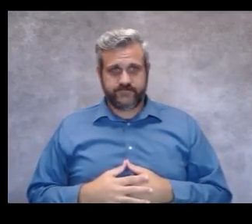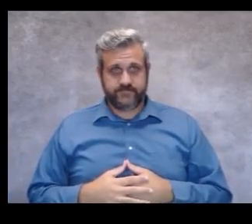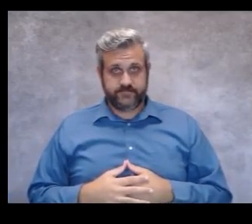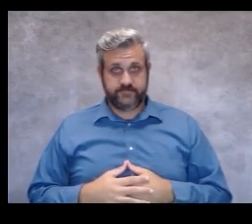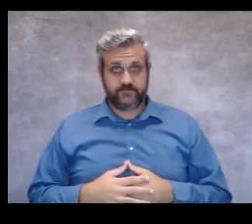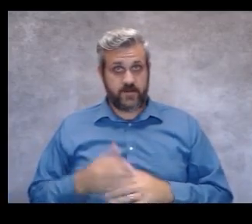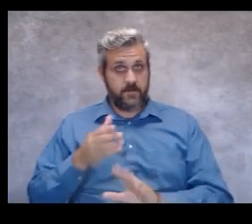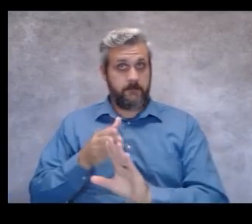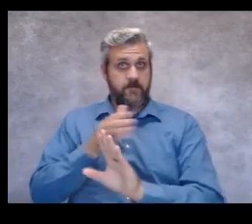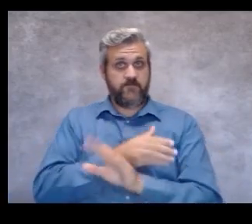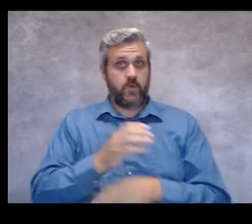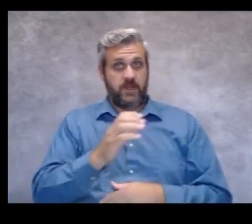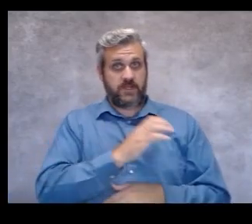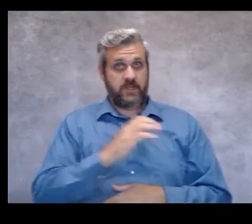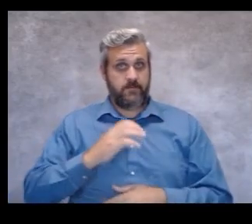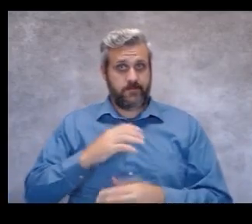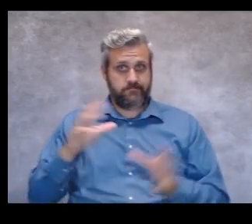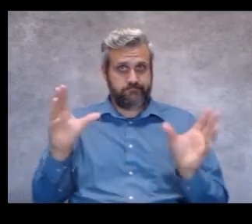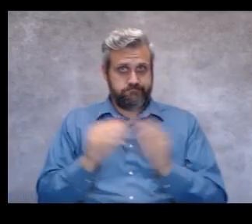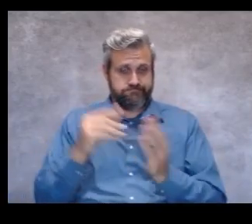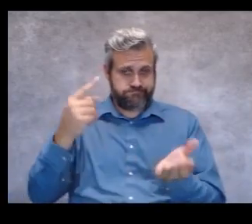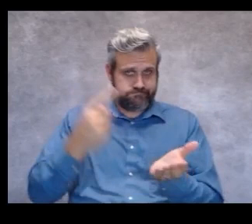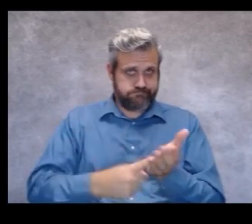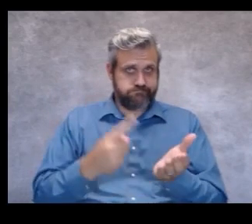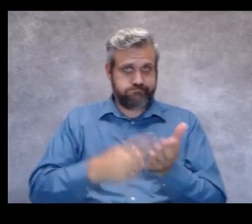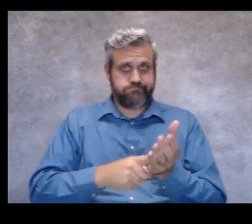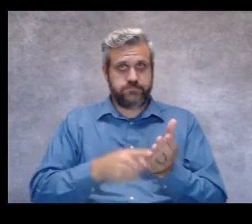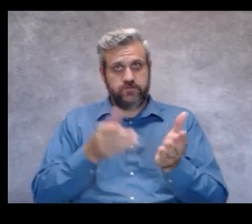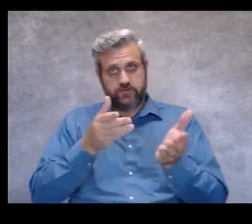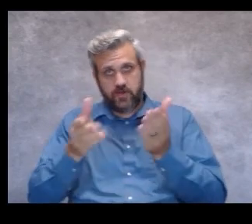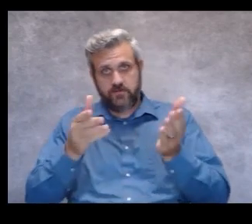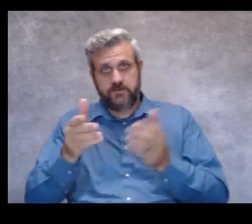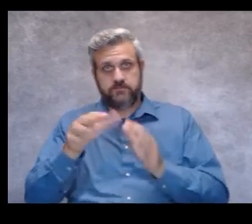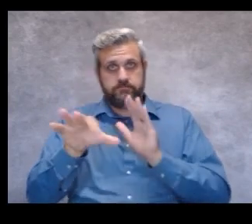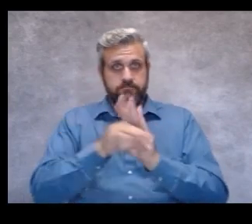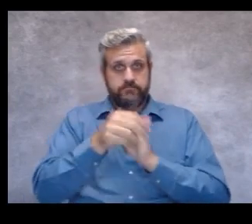Before the committee meets to discuss services and placement, the district